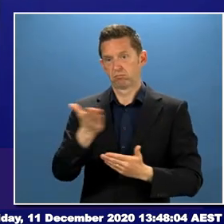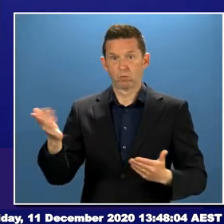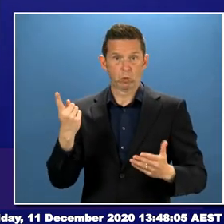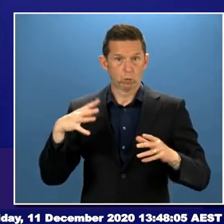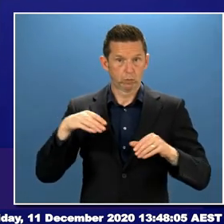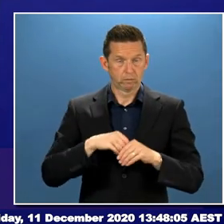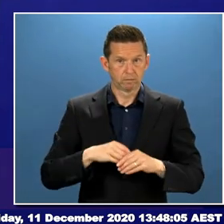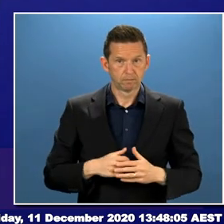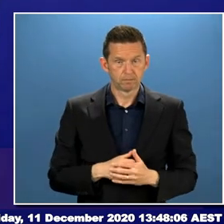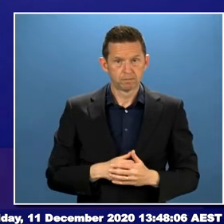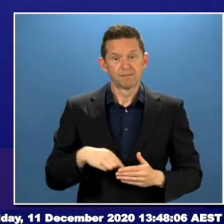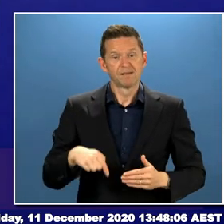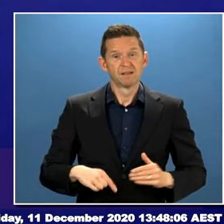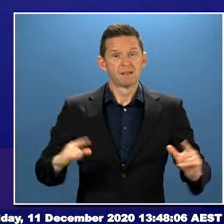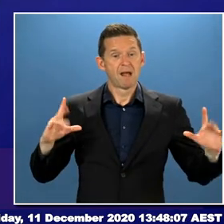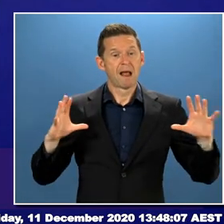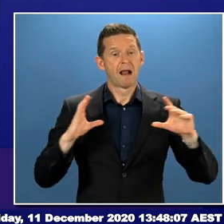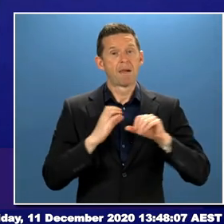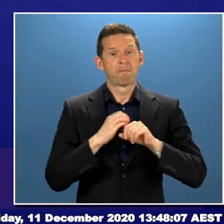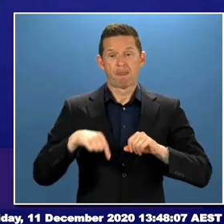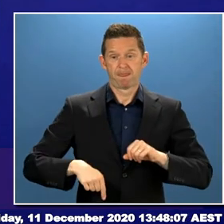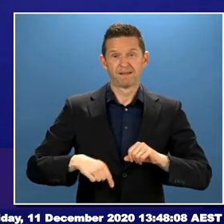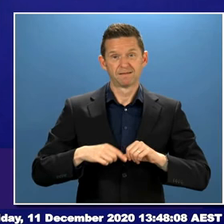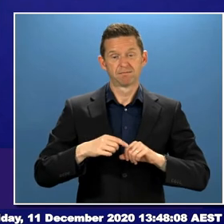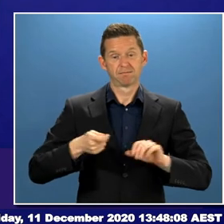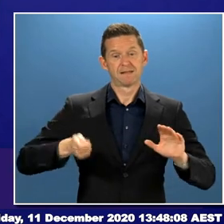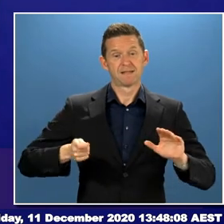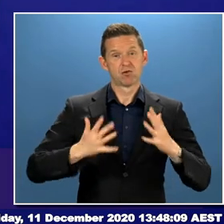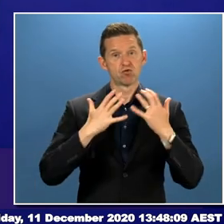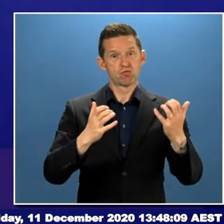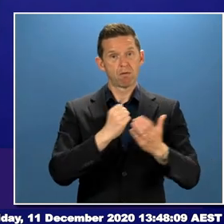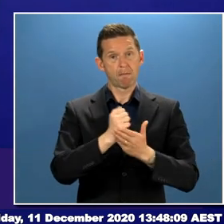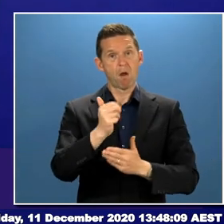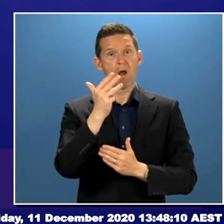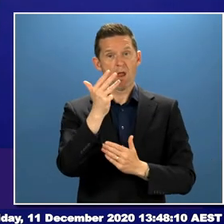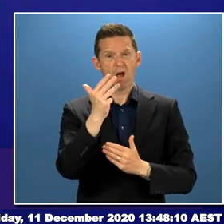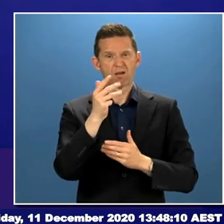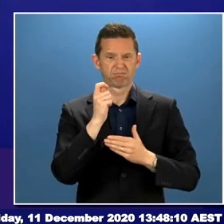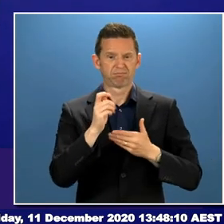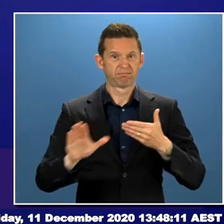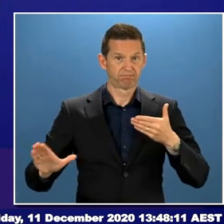This concludes this particular hearing, and for some of us we shall have a whole